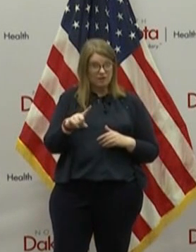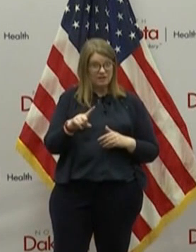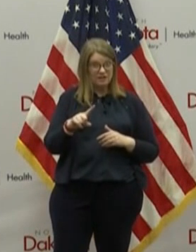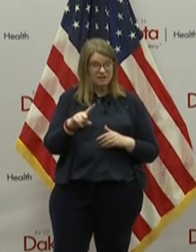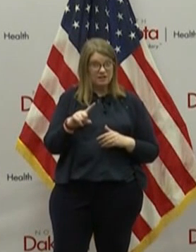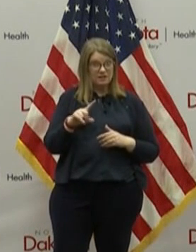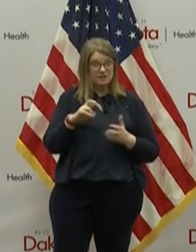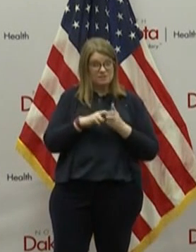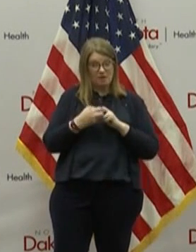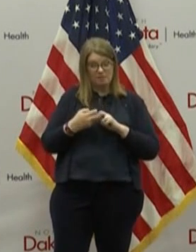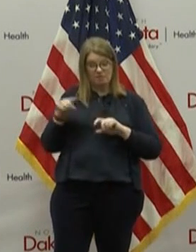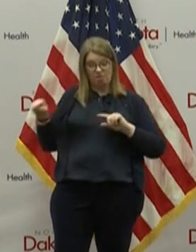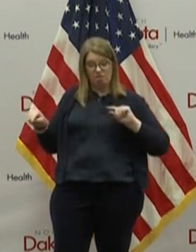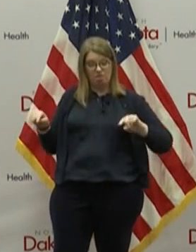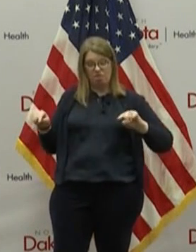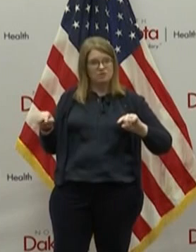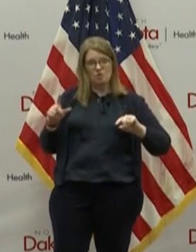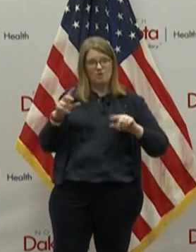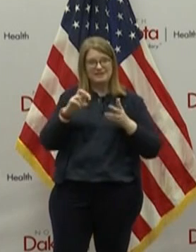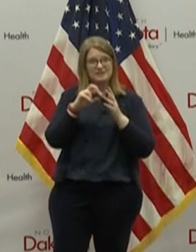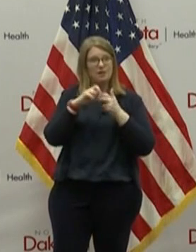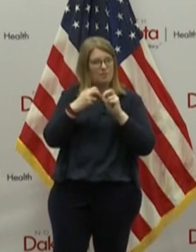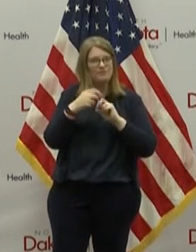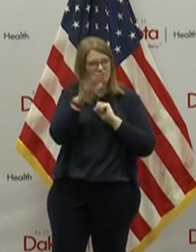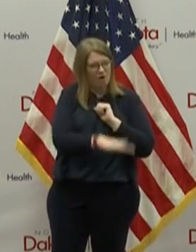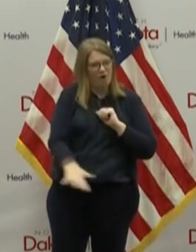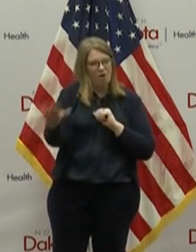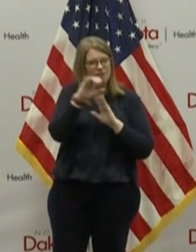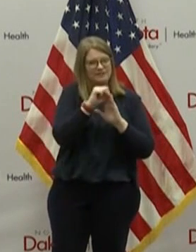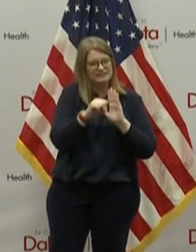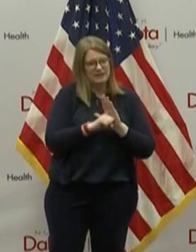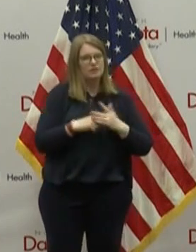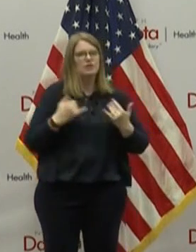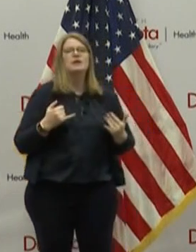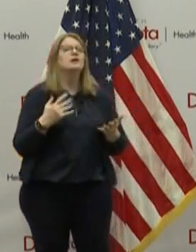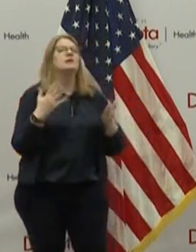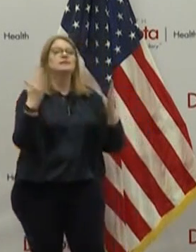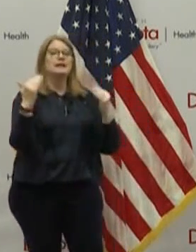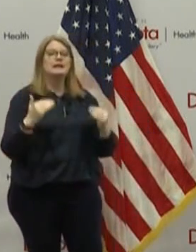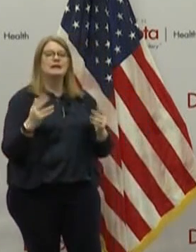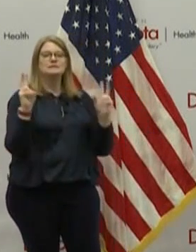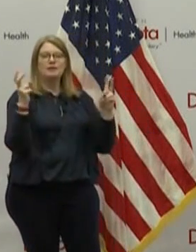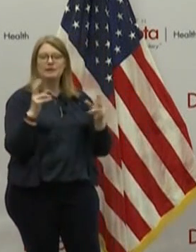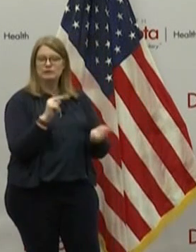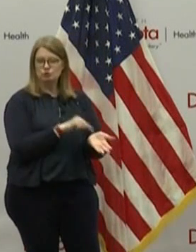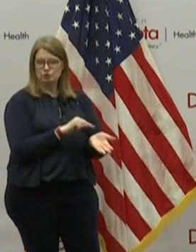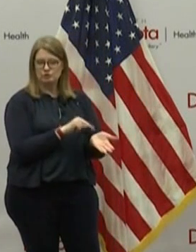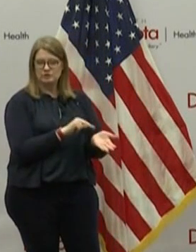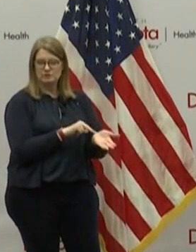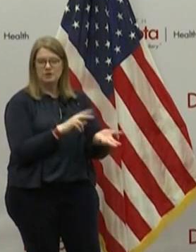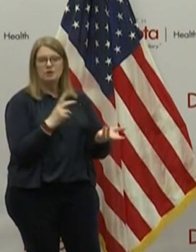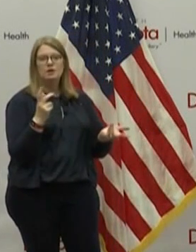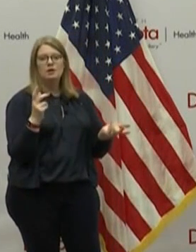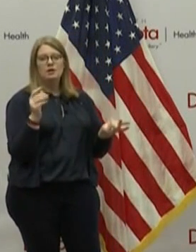ARE MORE THAN 2 TIMES HIGHER THAN WE HAVE IN CASS COUNTY. THIS IS A STATE WIDE ISSUE.